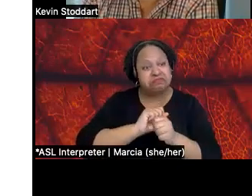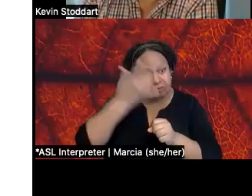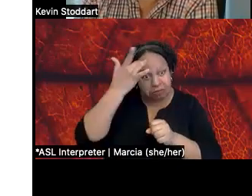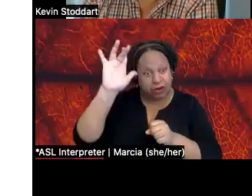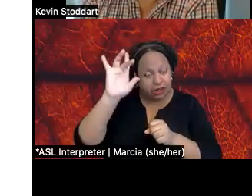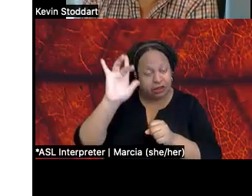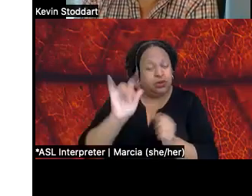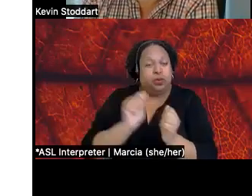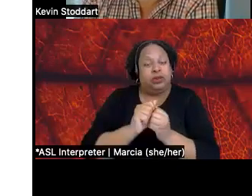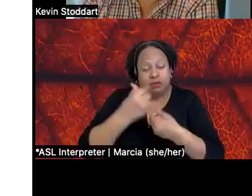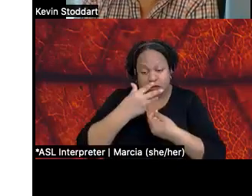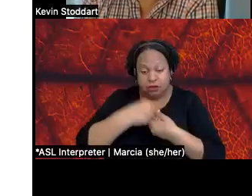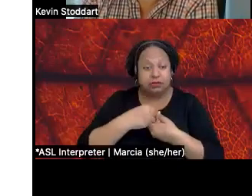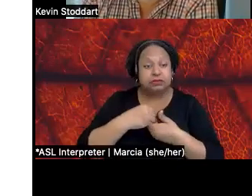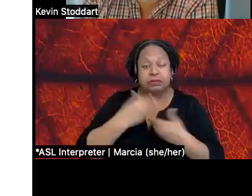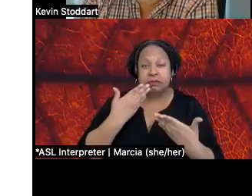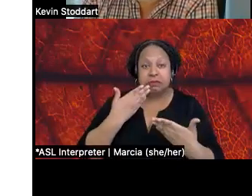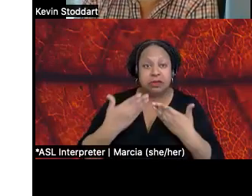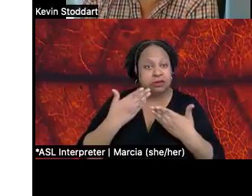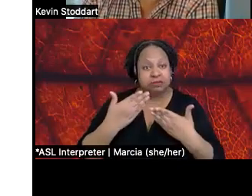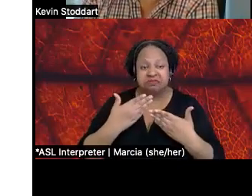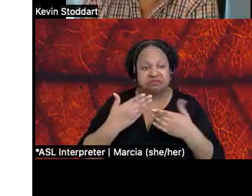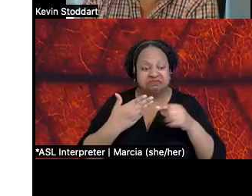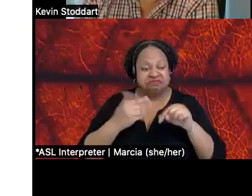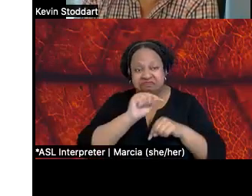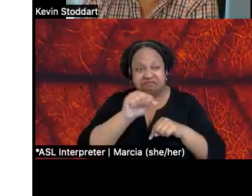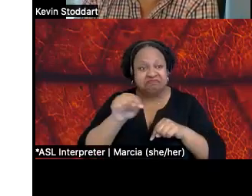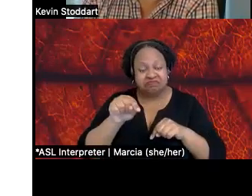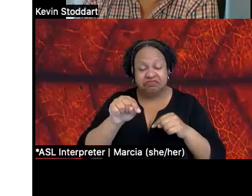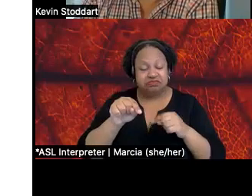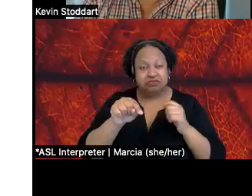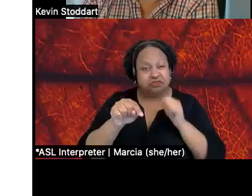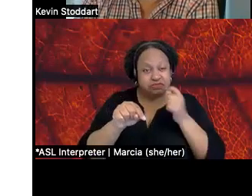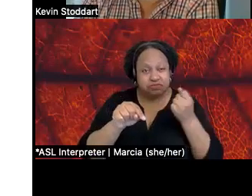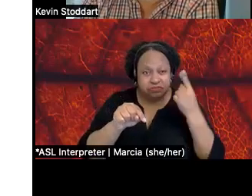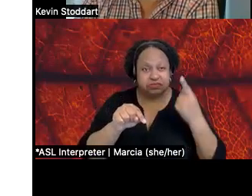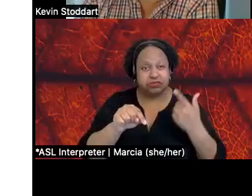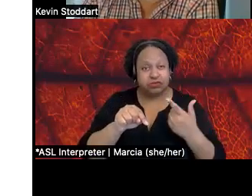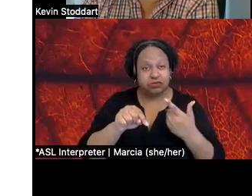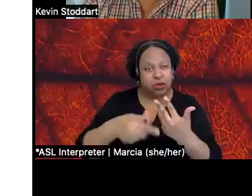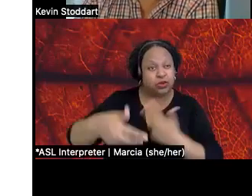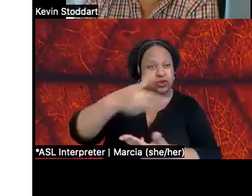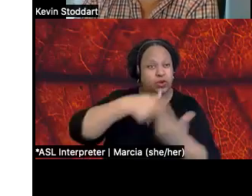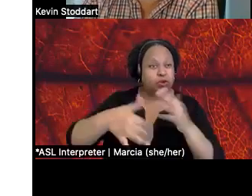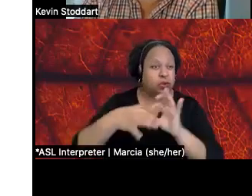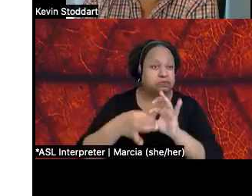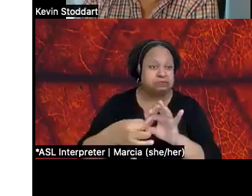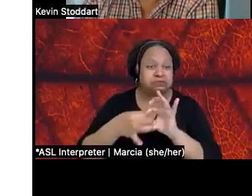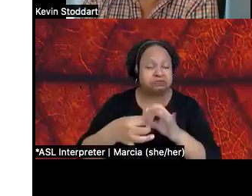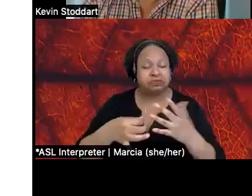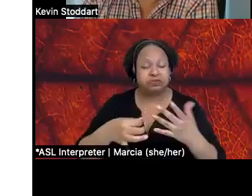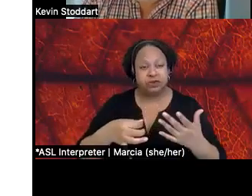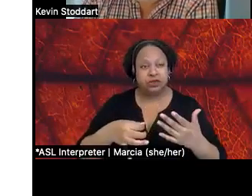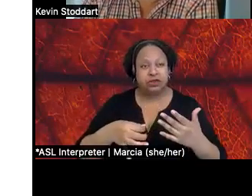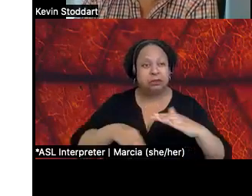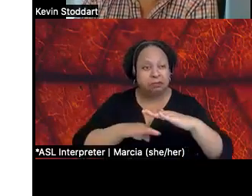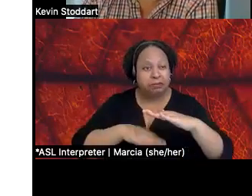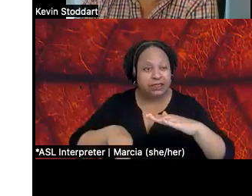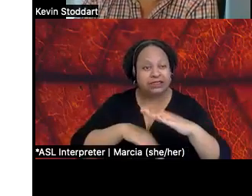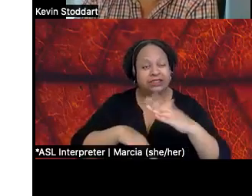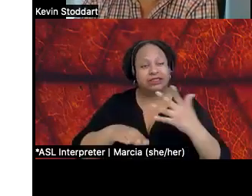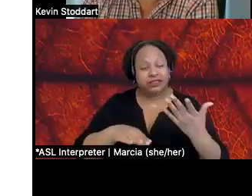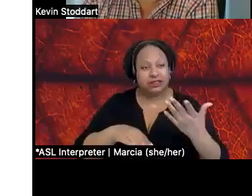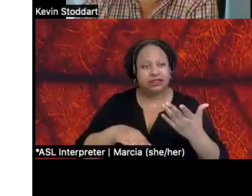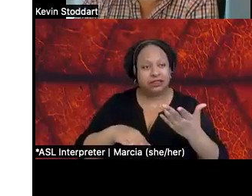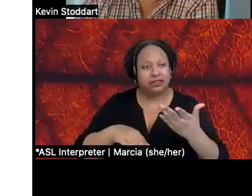may not understand social relationships and basic ingredients of a social interaction.